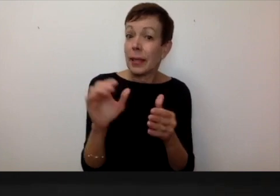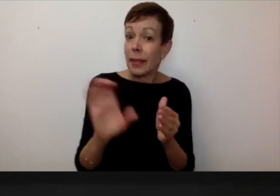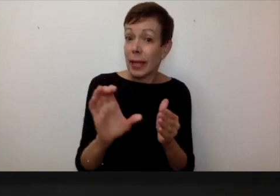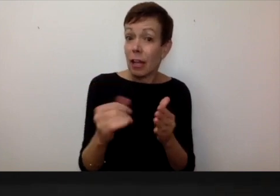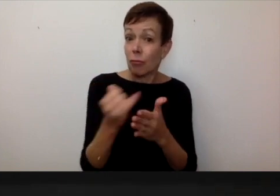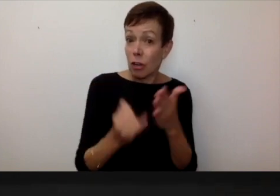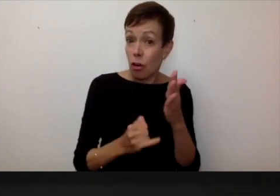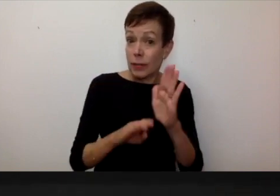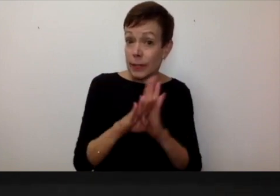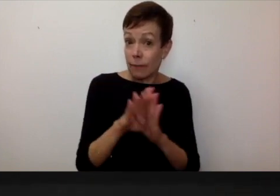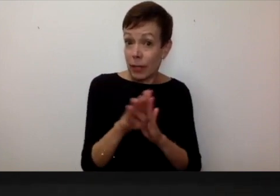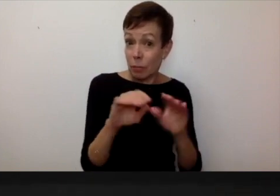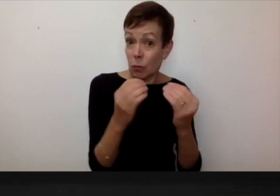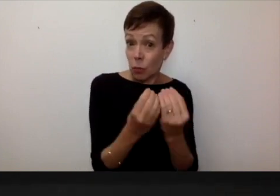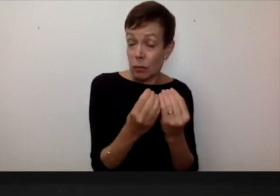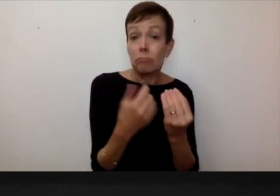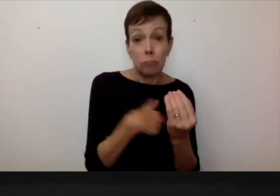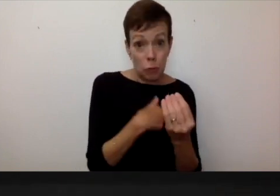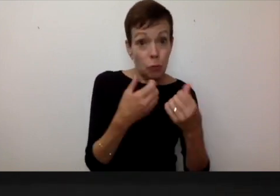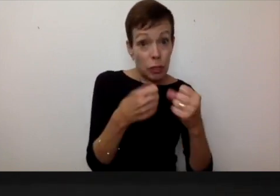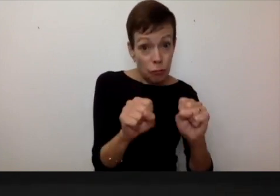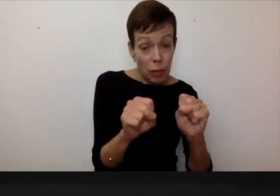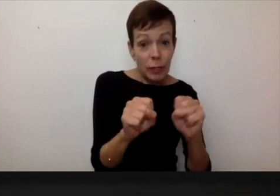in our organization we favor a phrase called